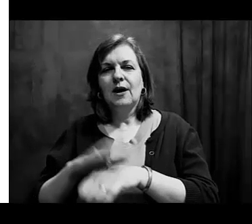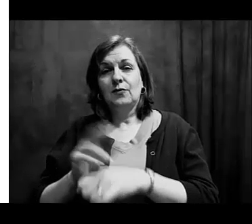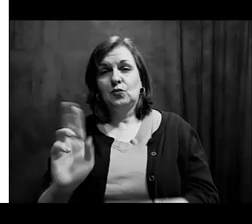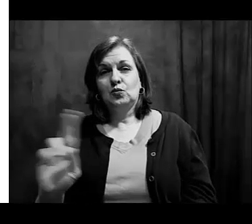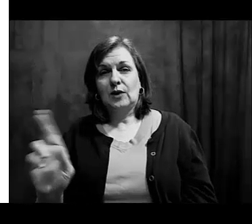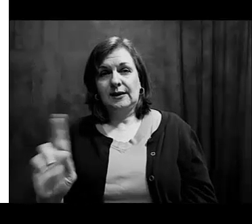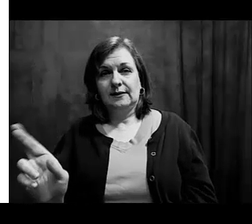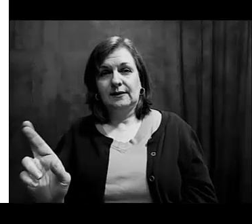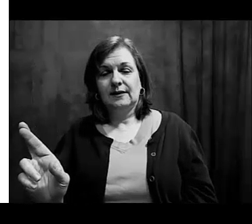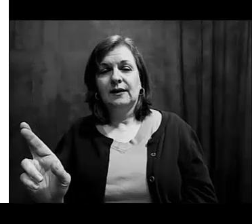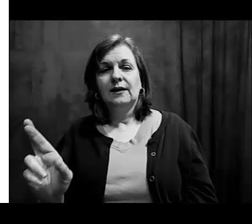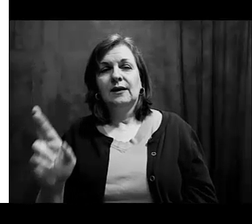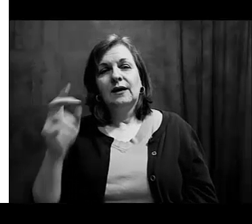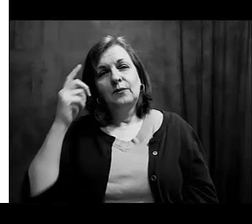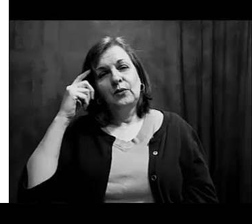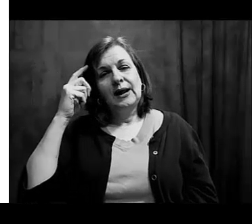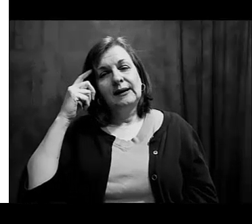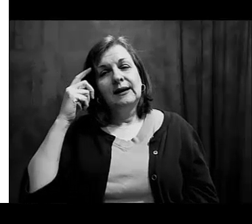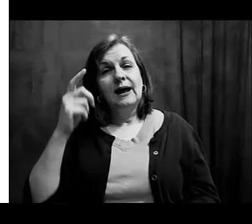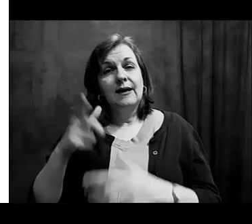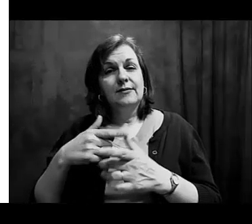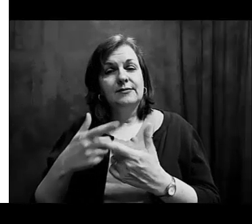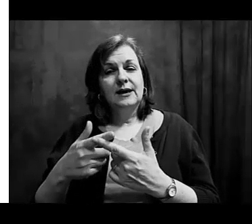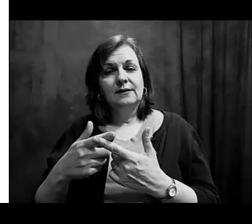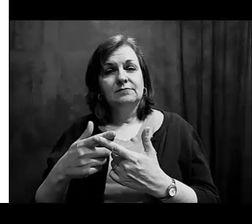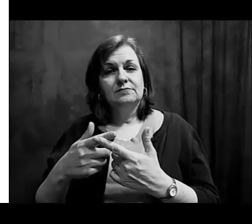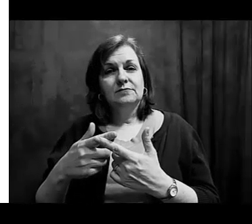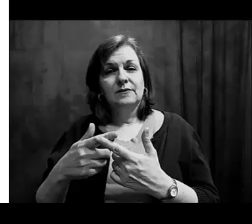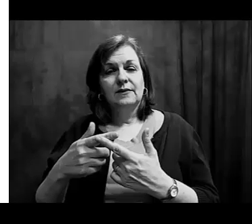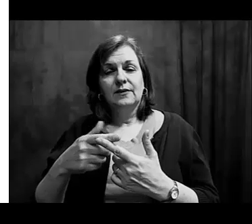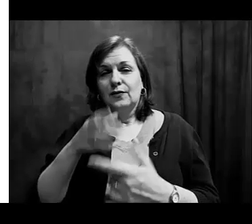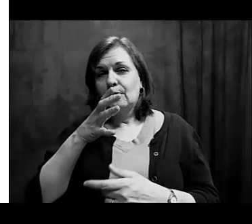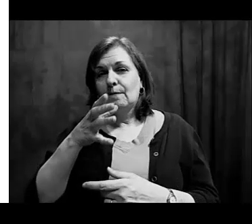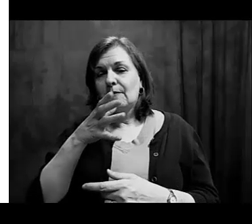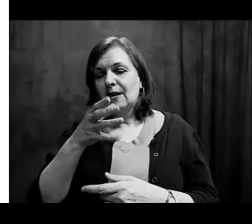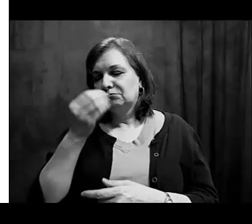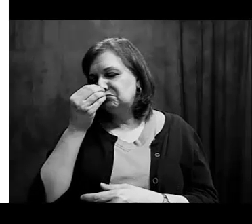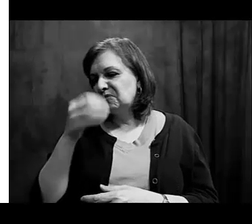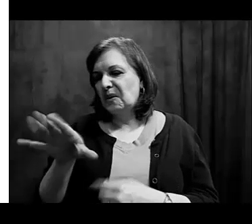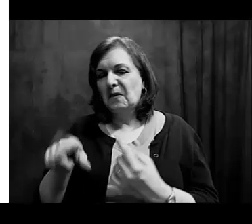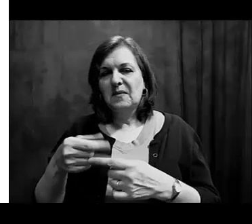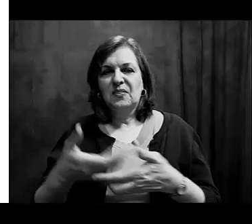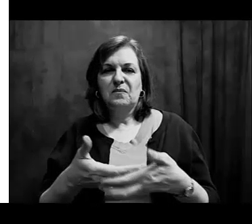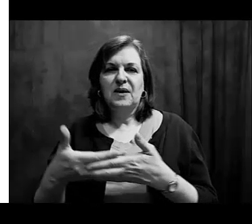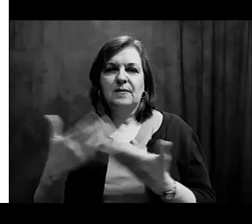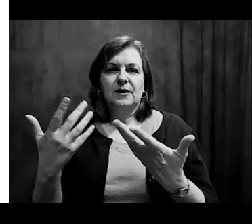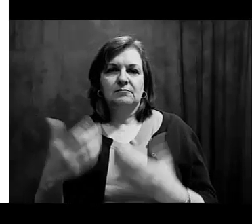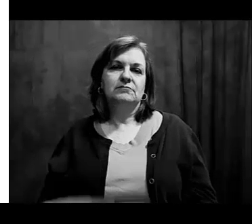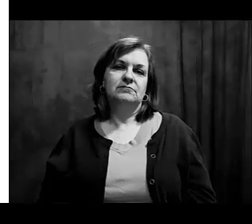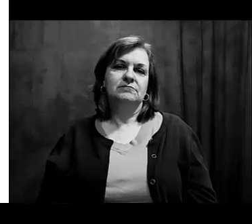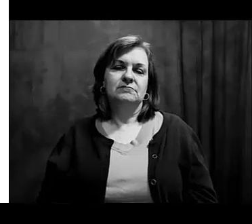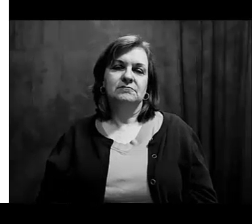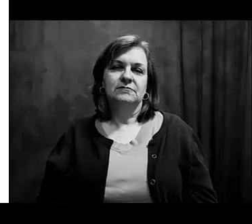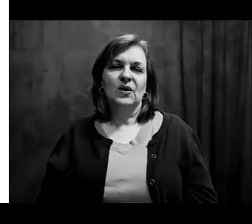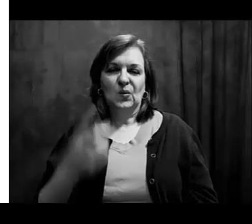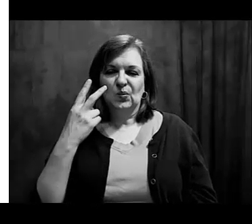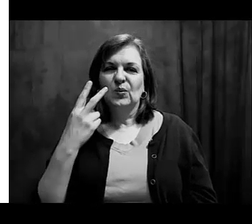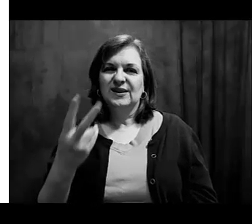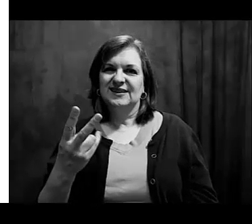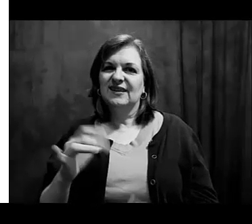that causes them to actually have no interest in their child once it is born and we see this more often than you might expect